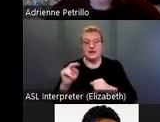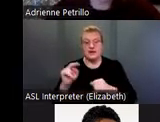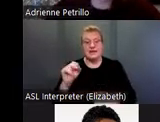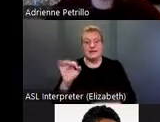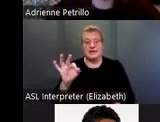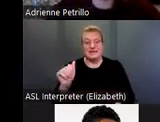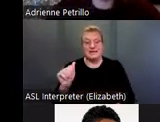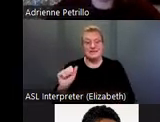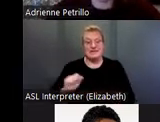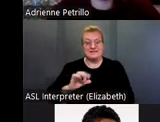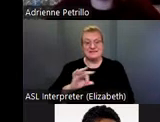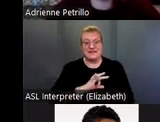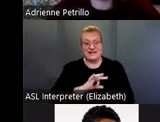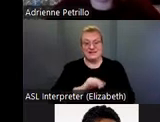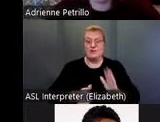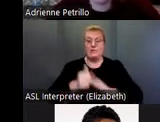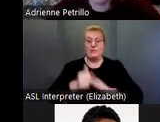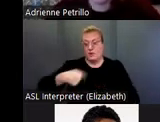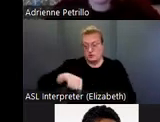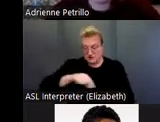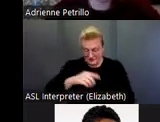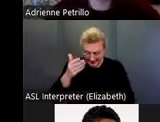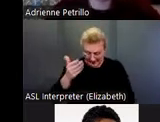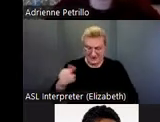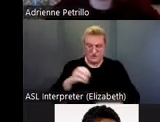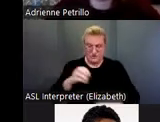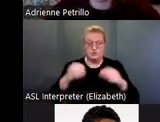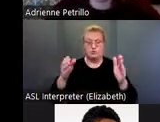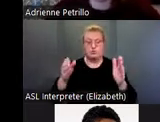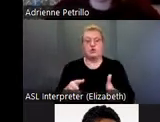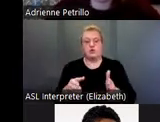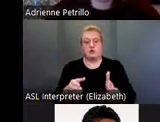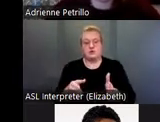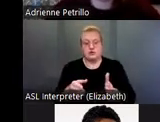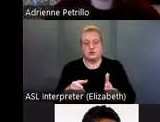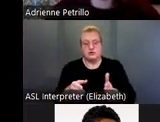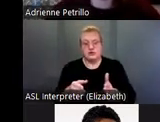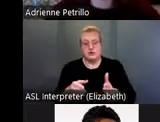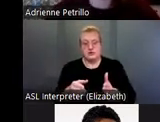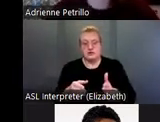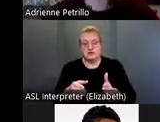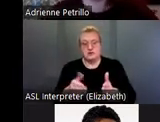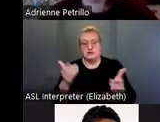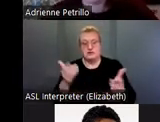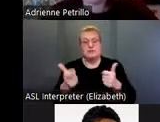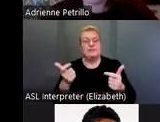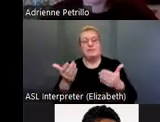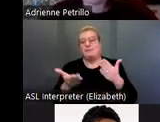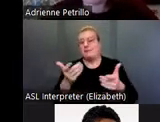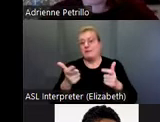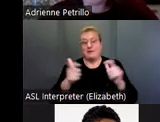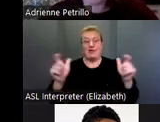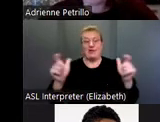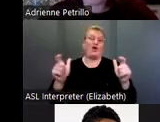most of us will be there in person. I think this might actually be the largest gathering of NEFA staff in person we've had